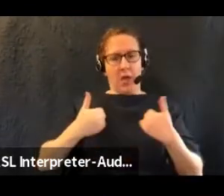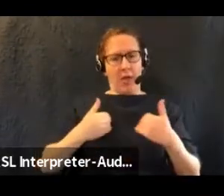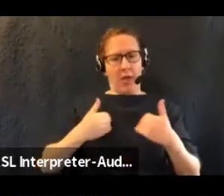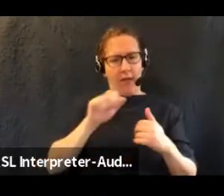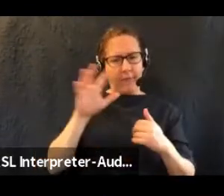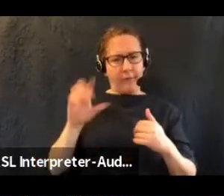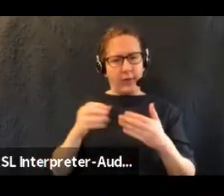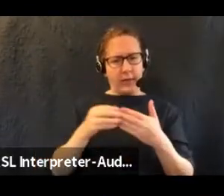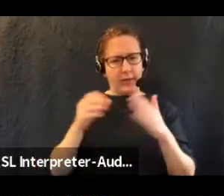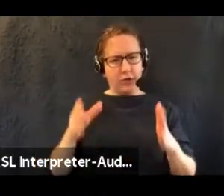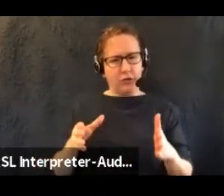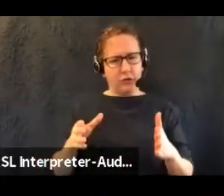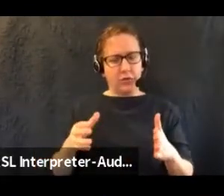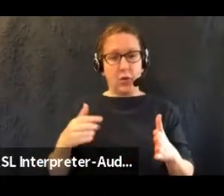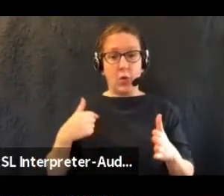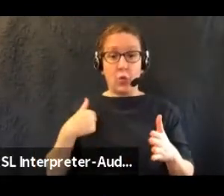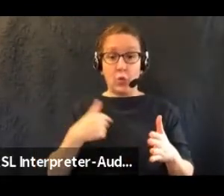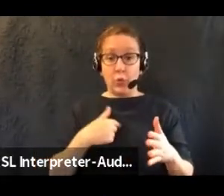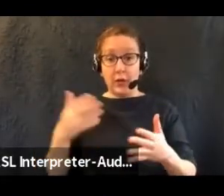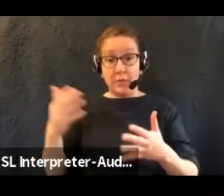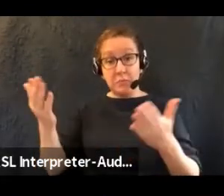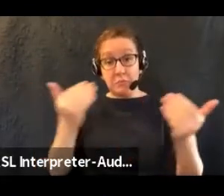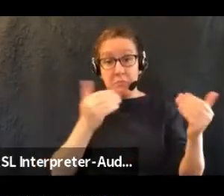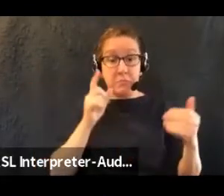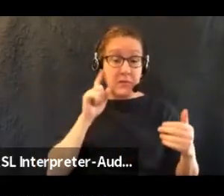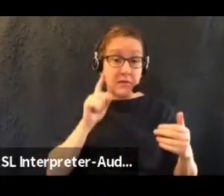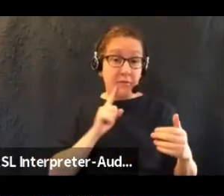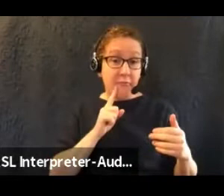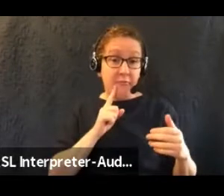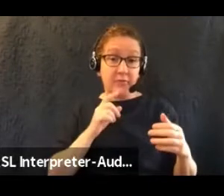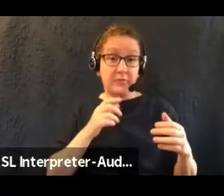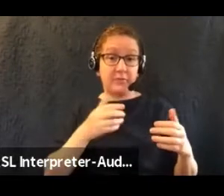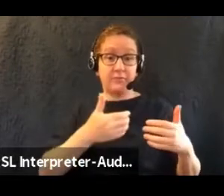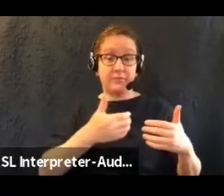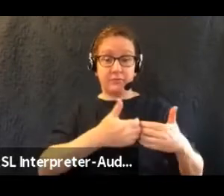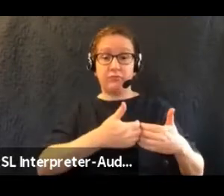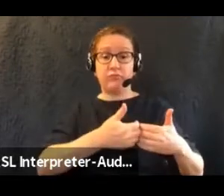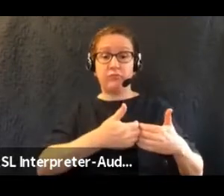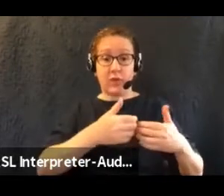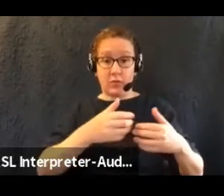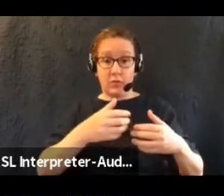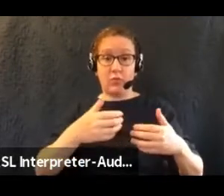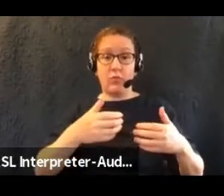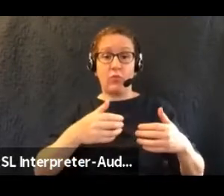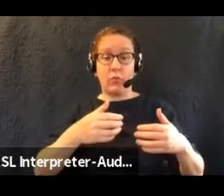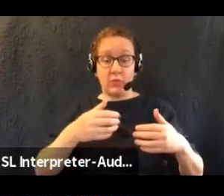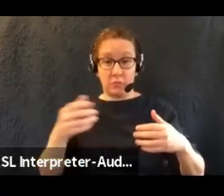Deaf Fellows and actually had an orientation program for them at Gallaudet which has been